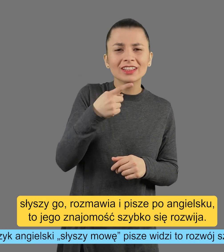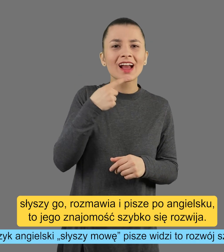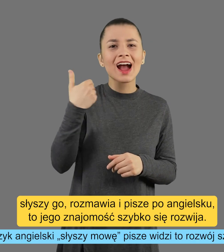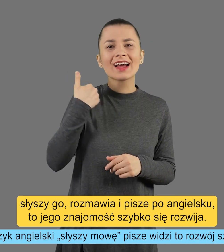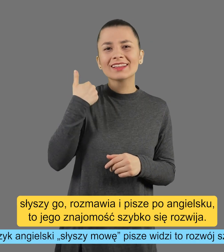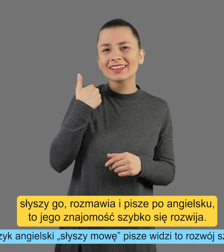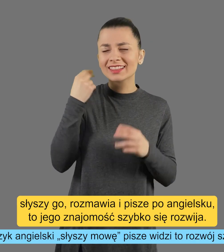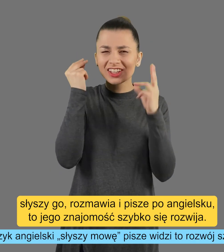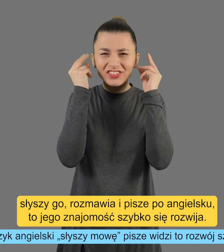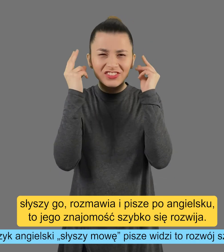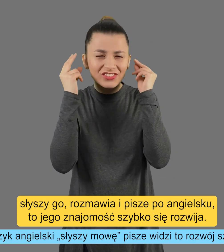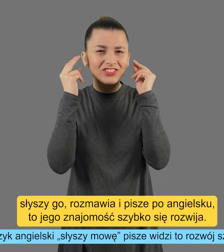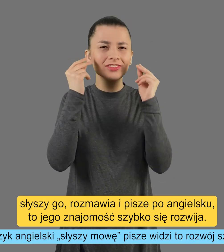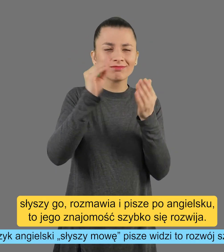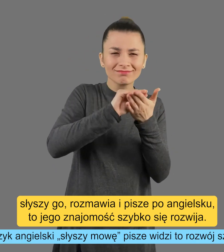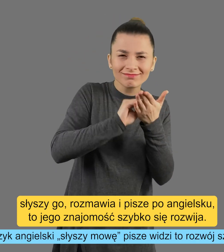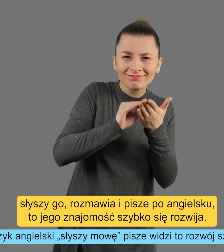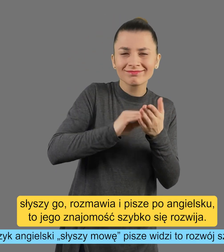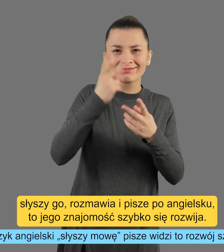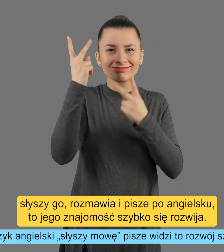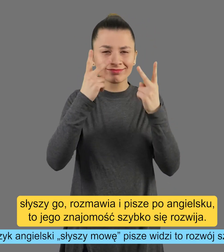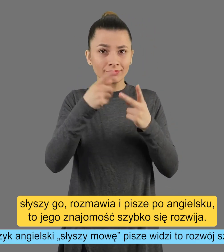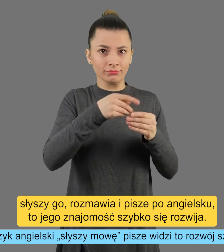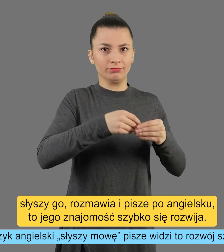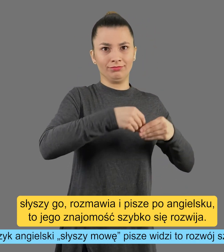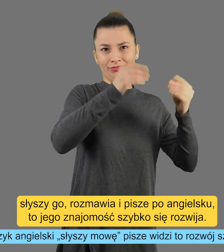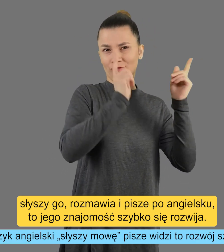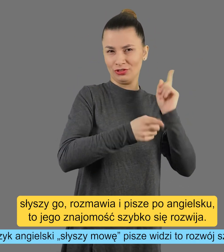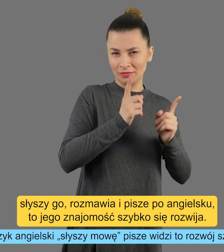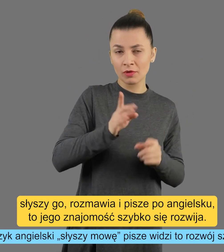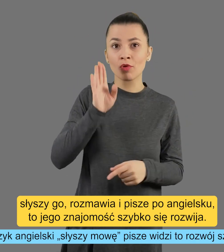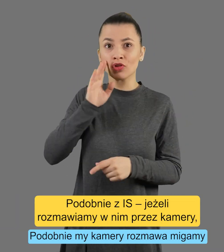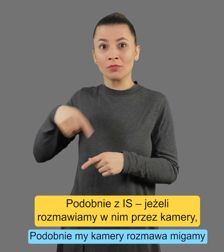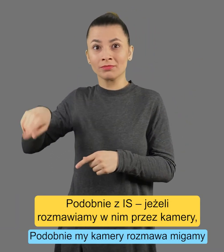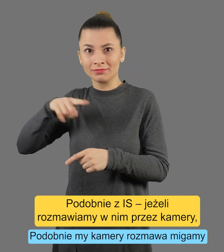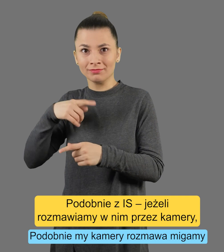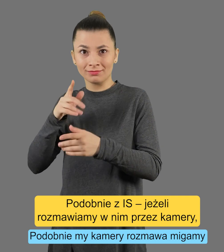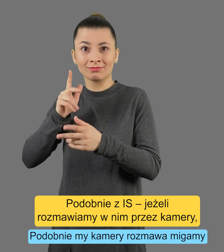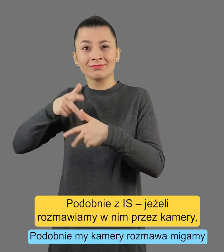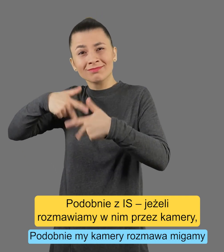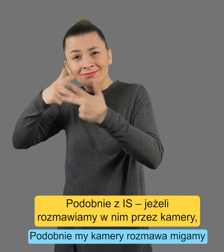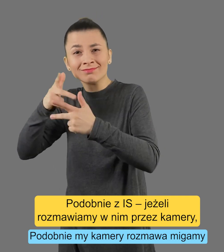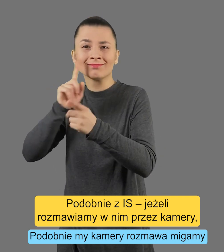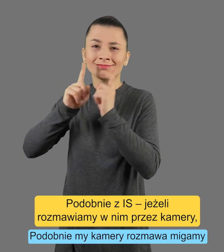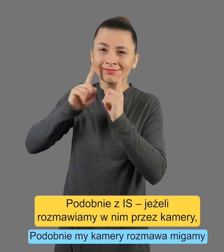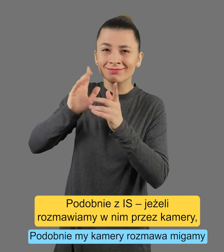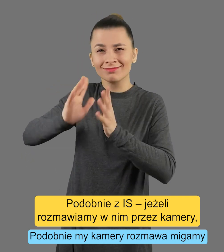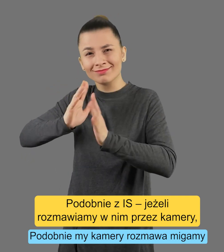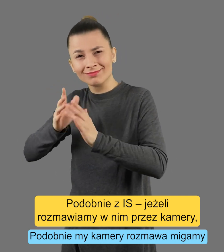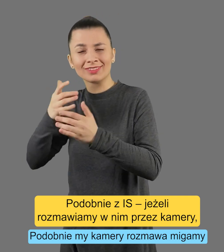hears it, speaks and writes in English, his proficiency will develop quickly. Likewise with IS - if one talks into it through cameras,